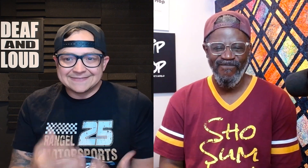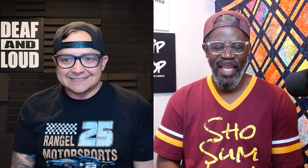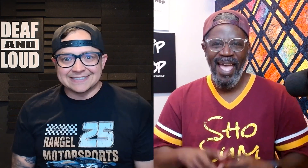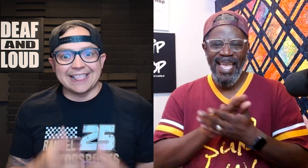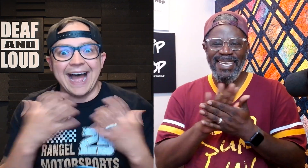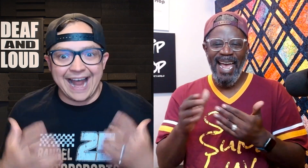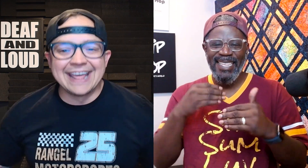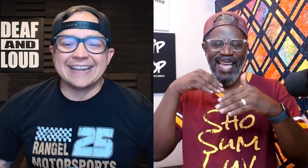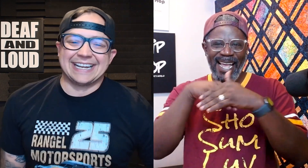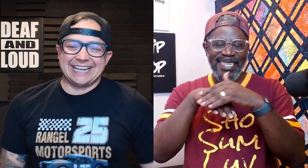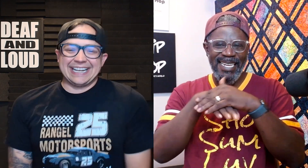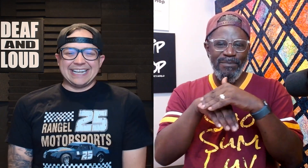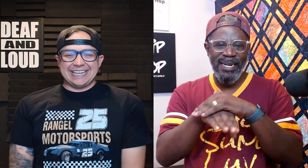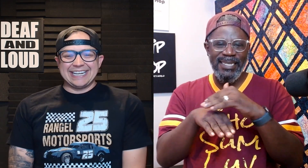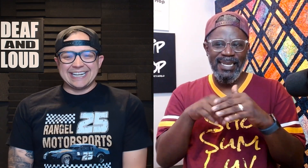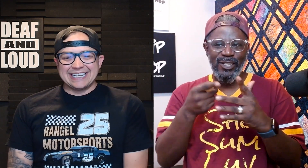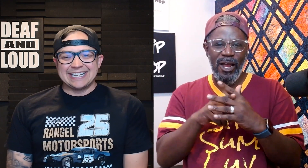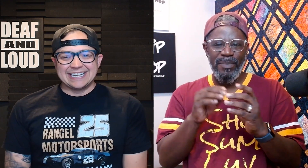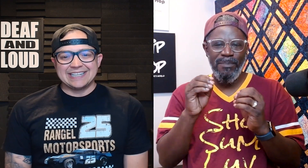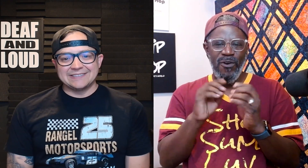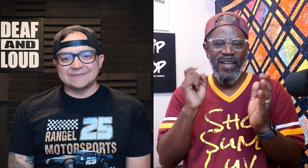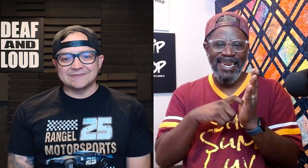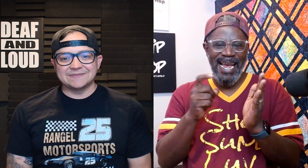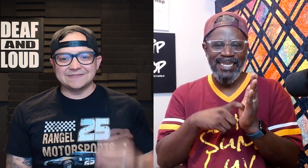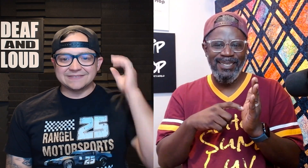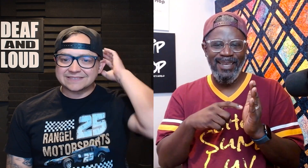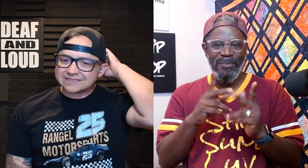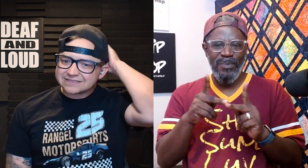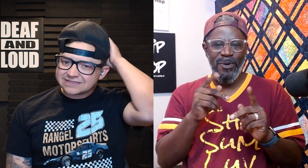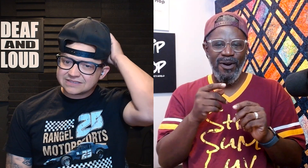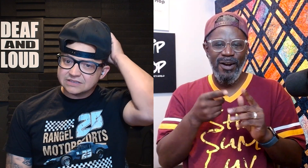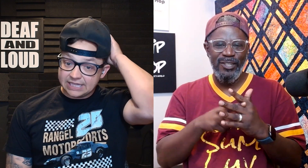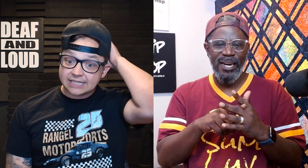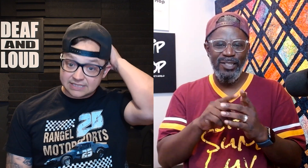It's a lot. It's nice that accessibility is starting to be more recognized, and people are starting